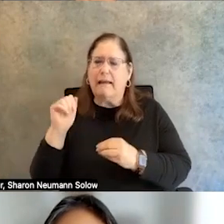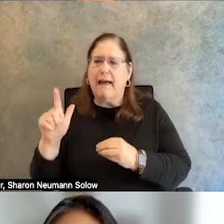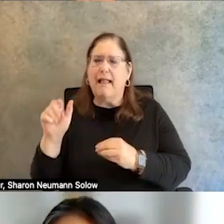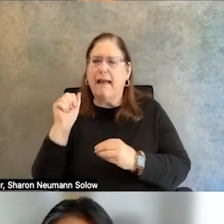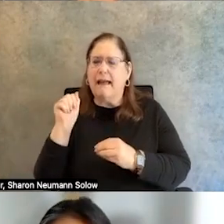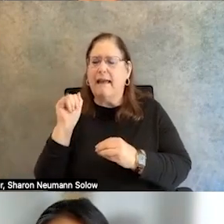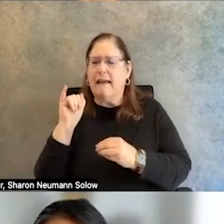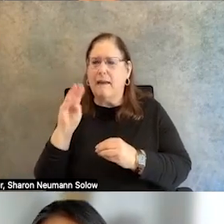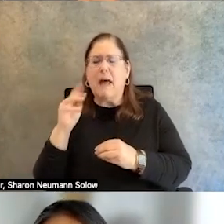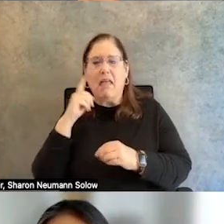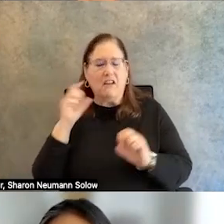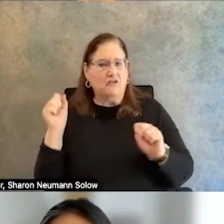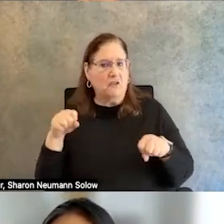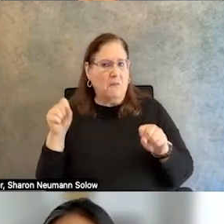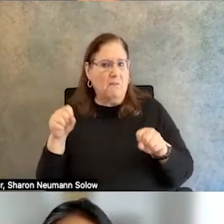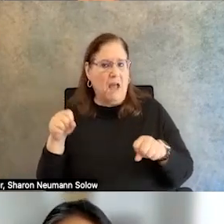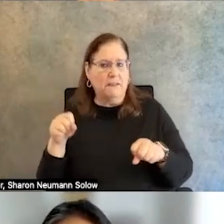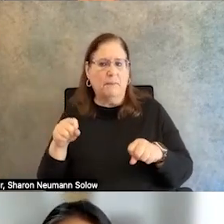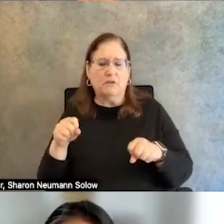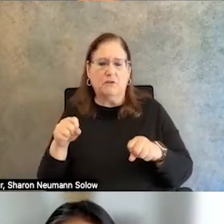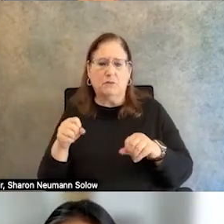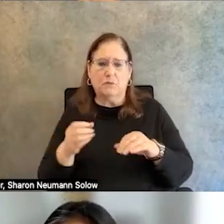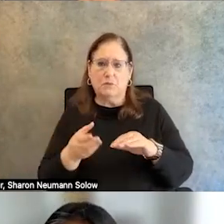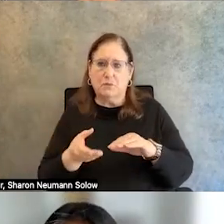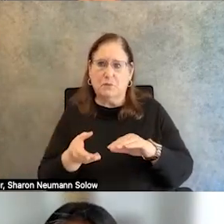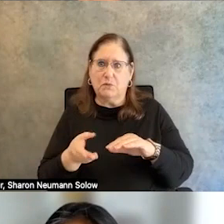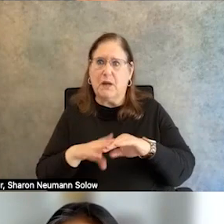I think it should be possible to escalate the request though.